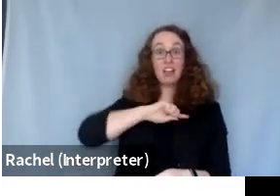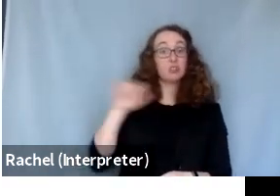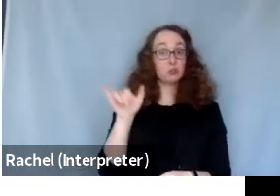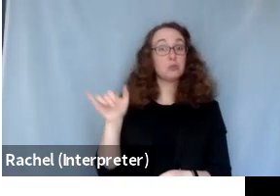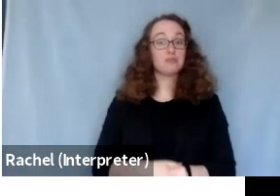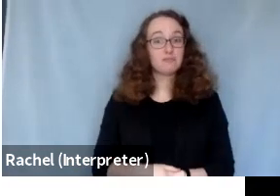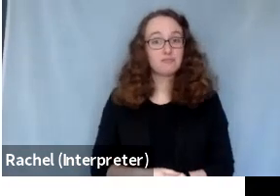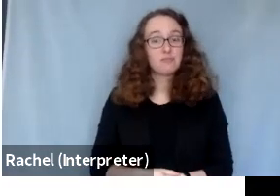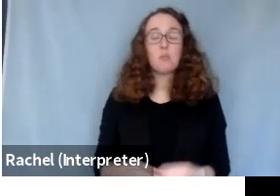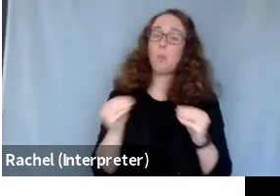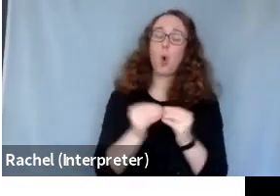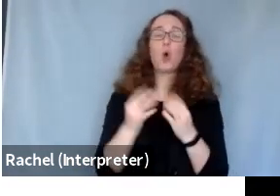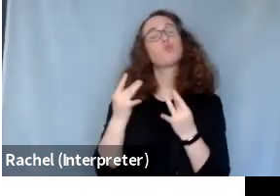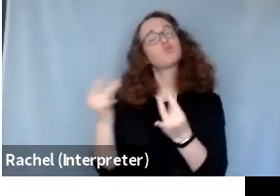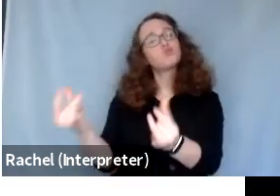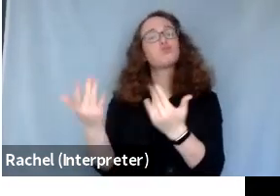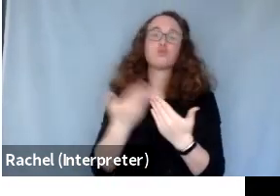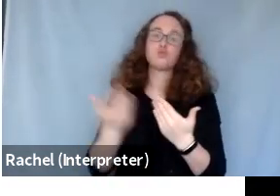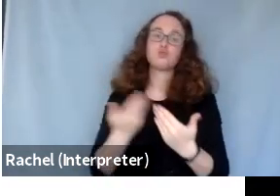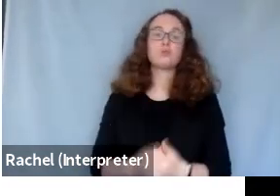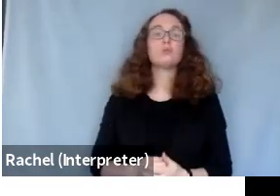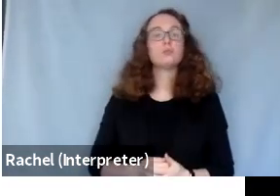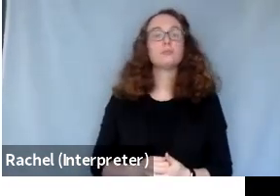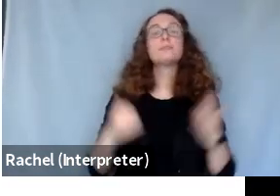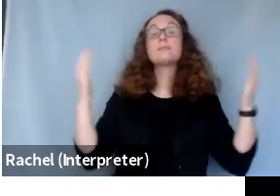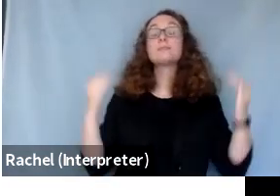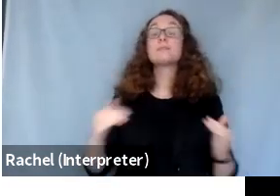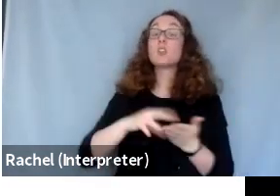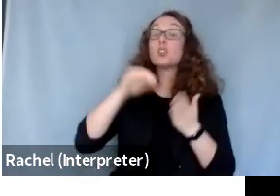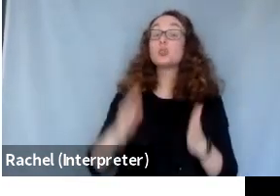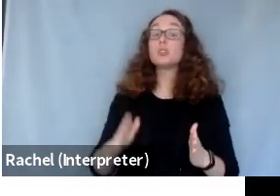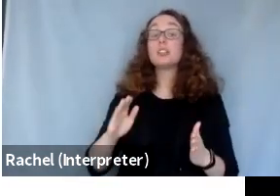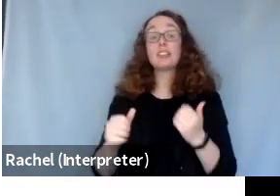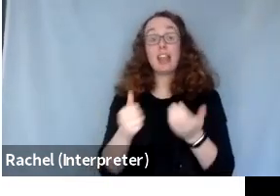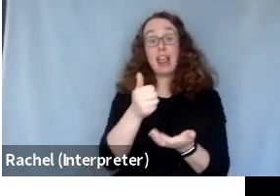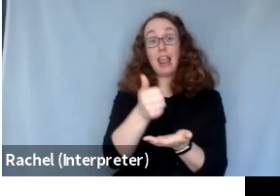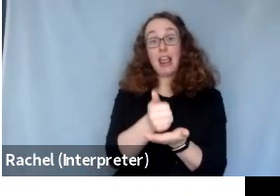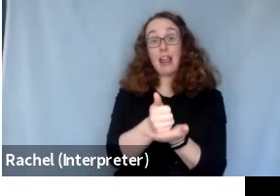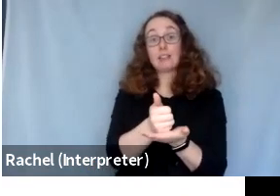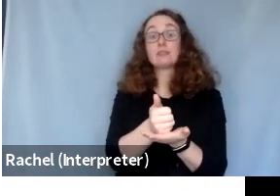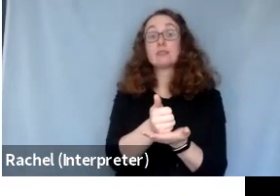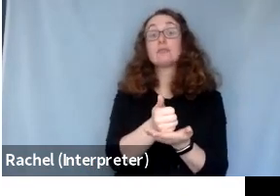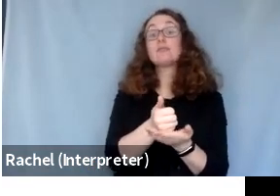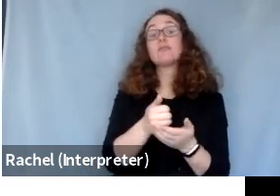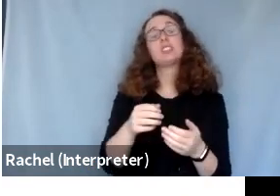Student aid in the bookstore, this is a slide I wouldn't use in the past,